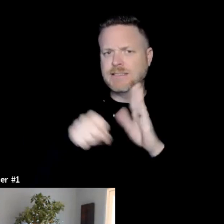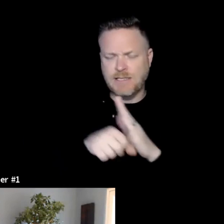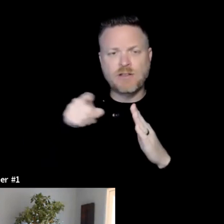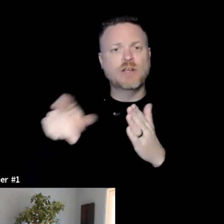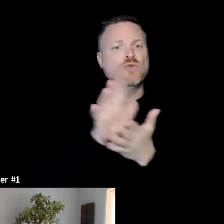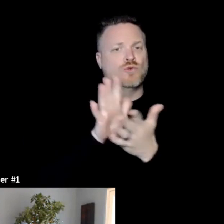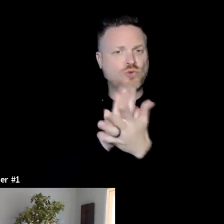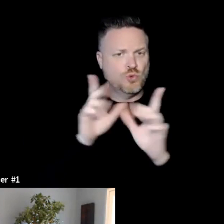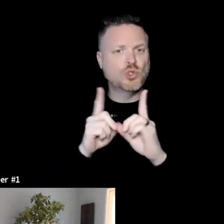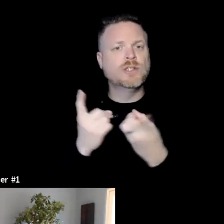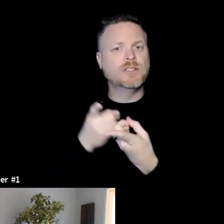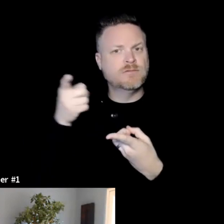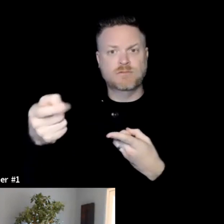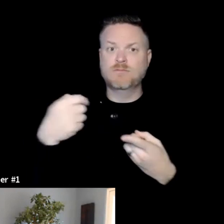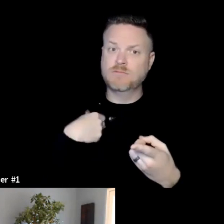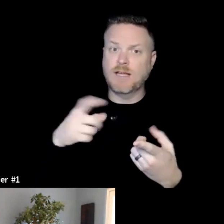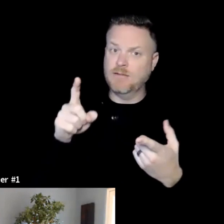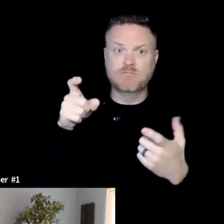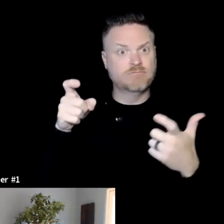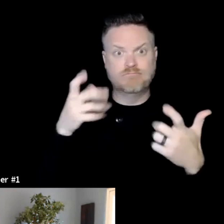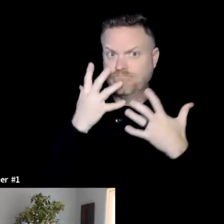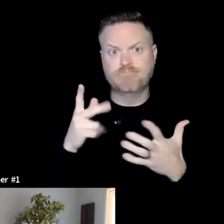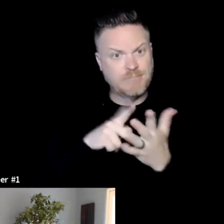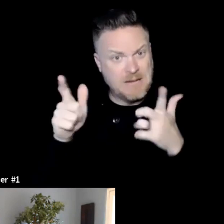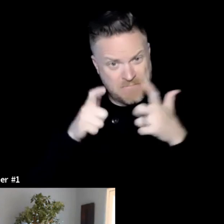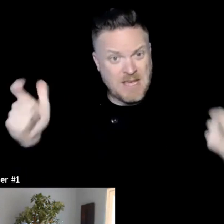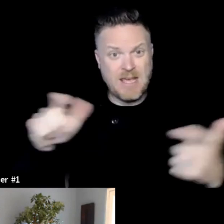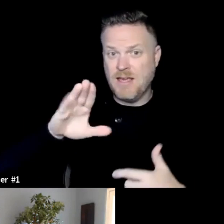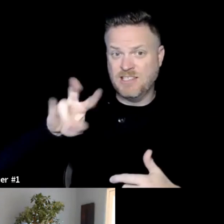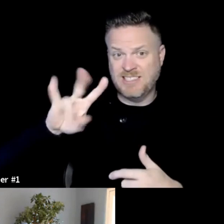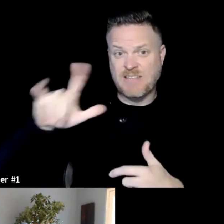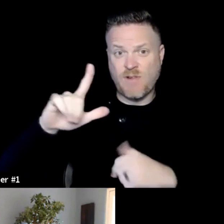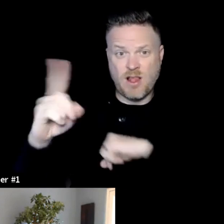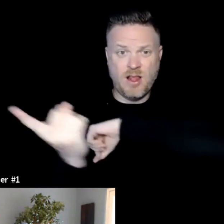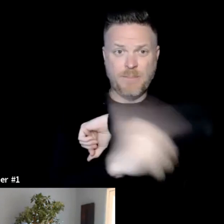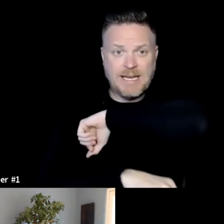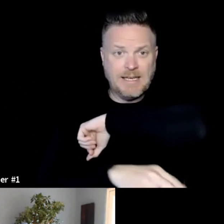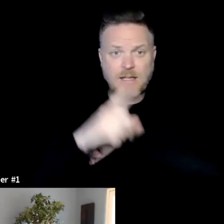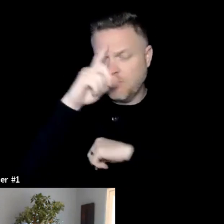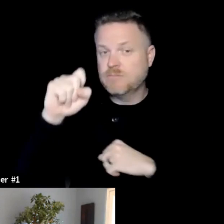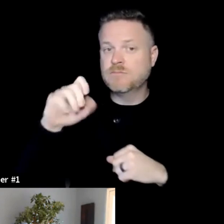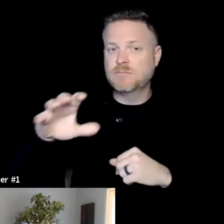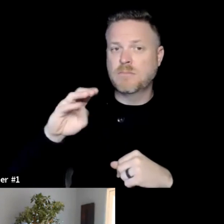unfortunately, paid a significant civil penalty because Max's law return to play concussion